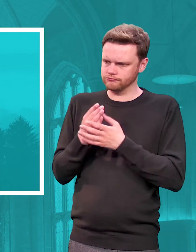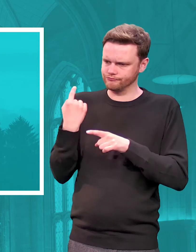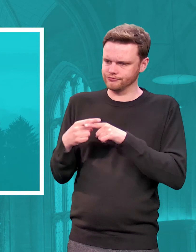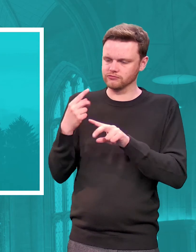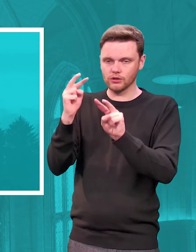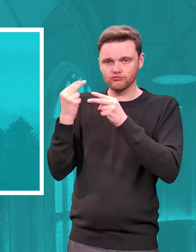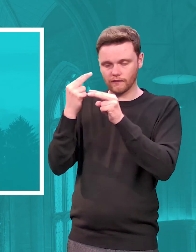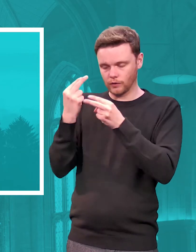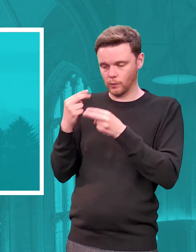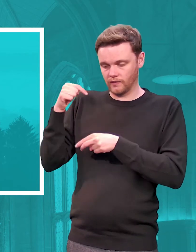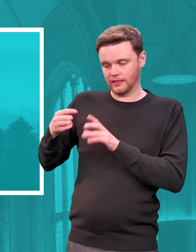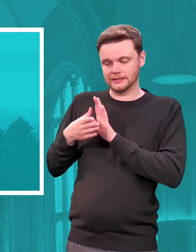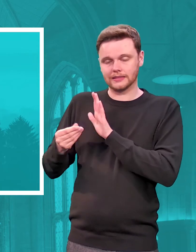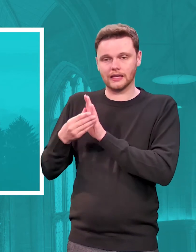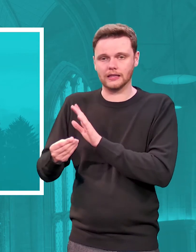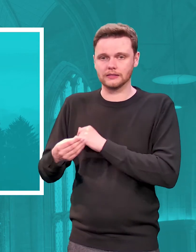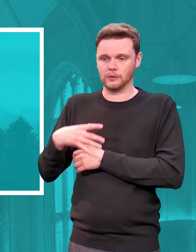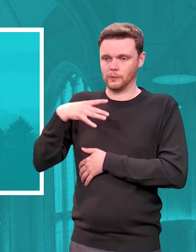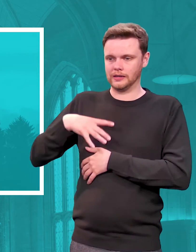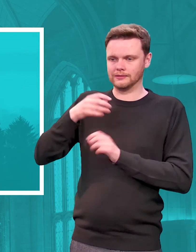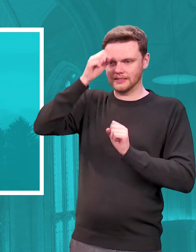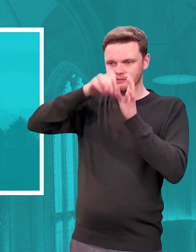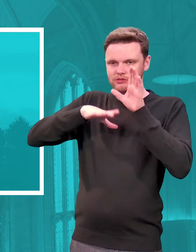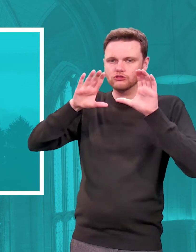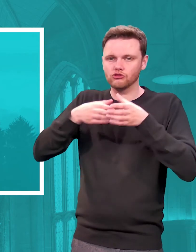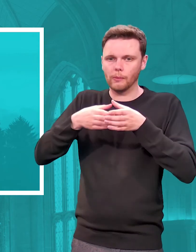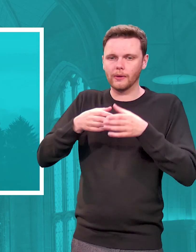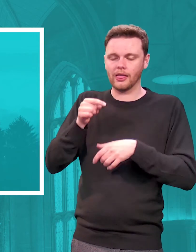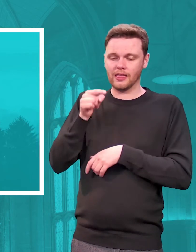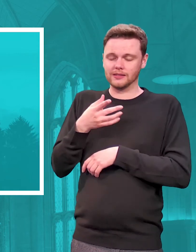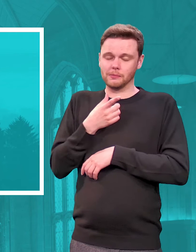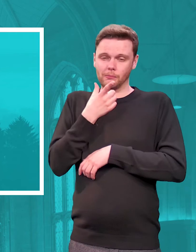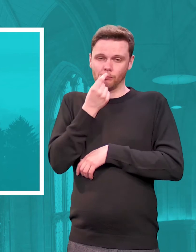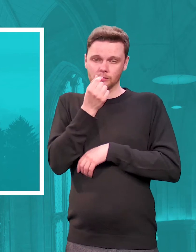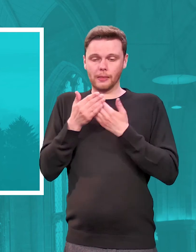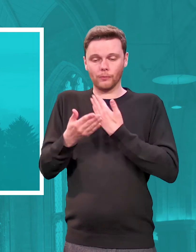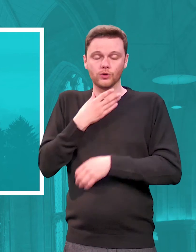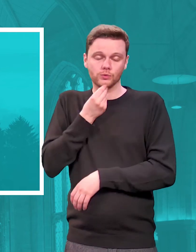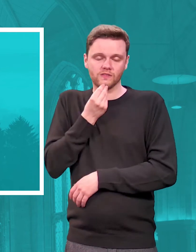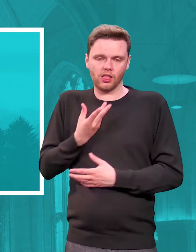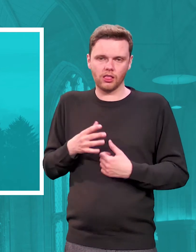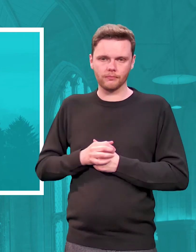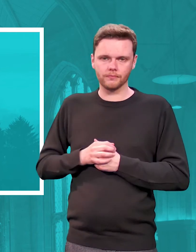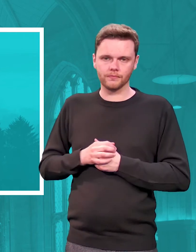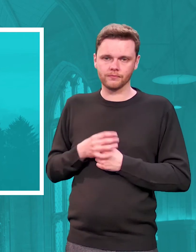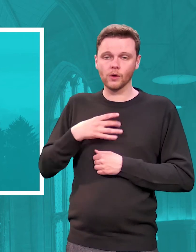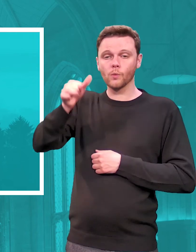by an experienced group may prove more useful. We note that such a process is included